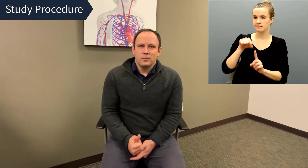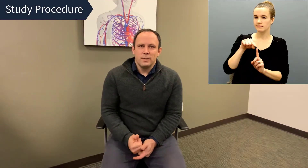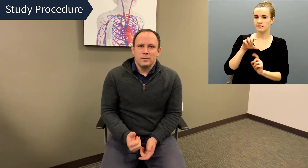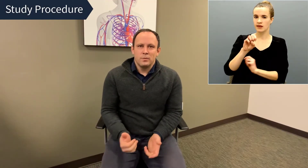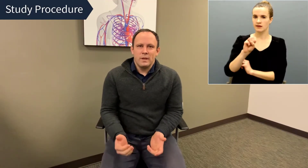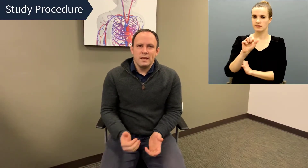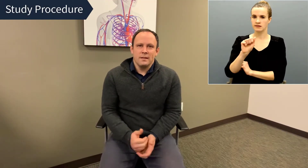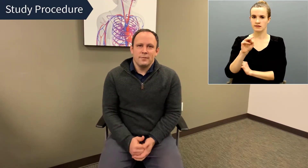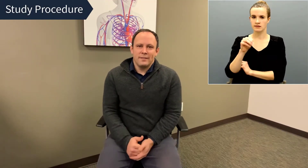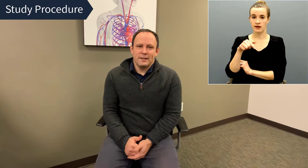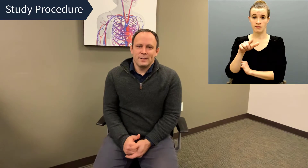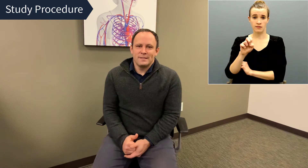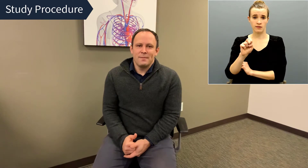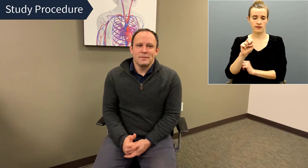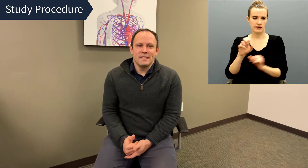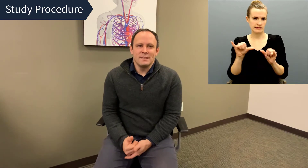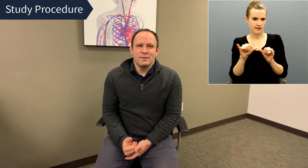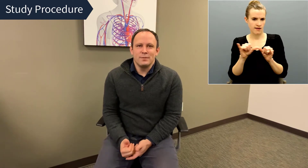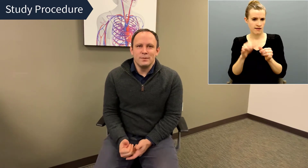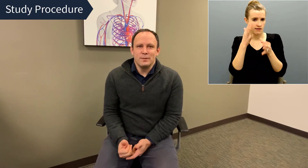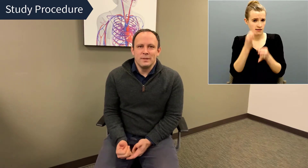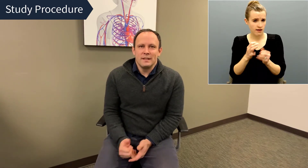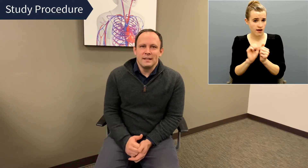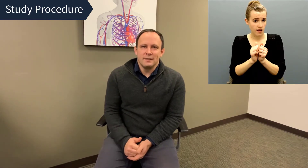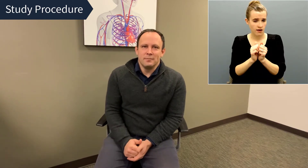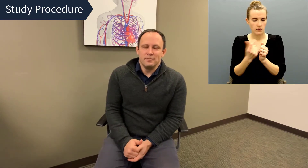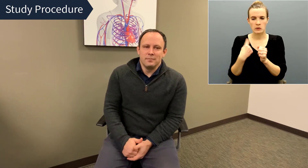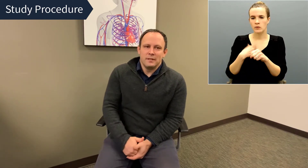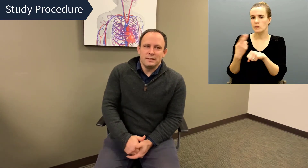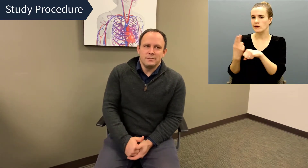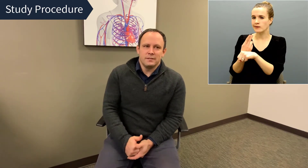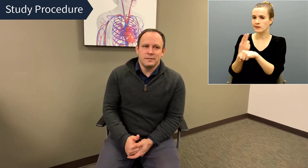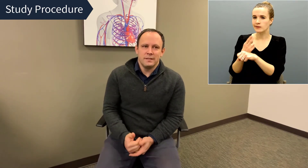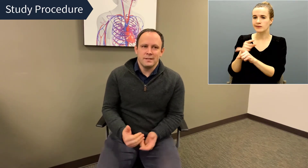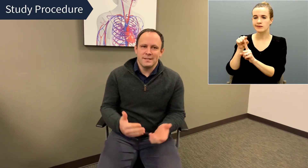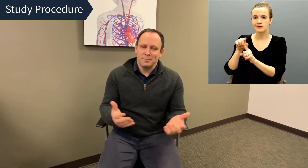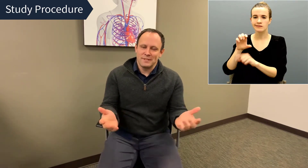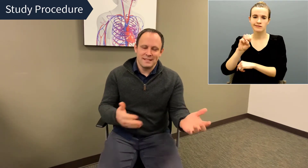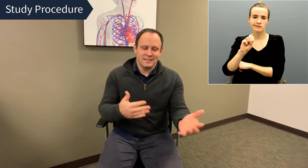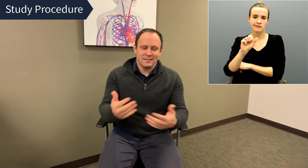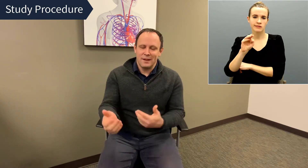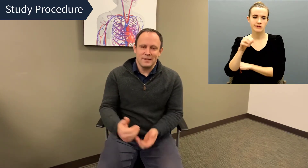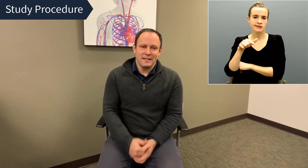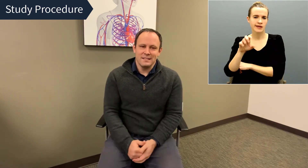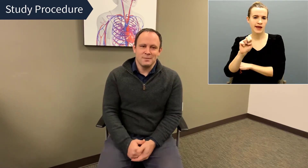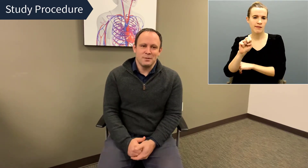Well, we arrived at our sample size through a sample size calculation where